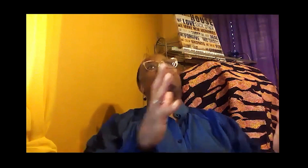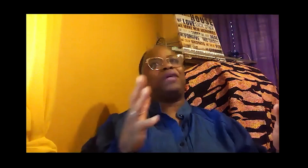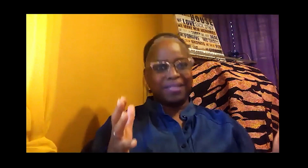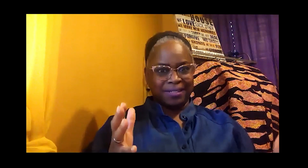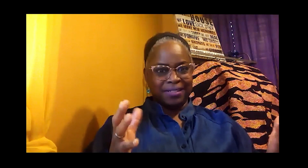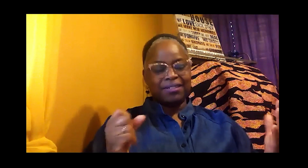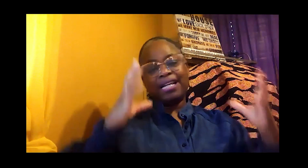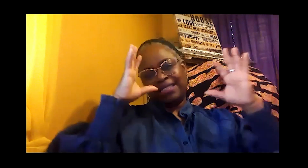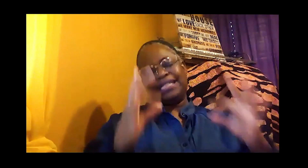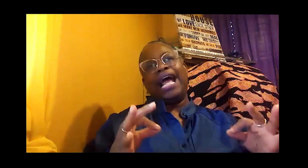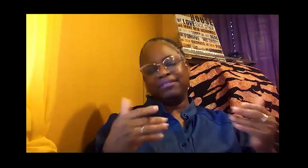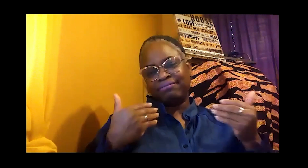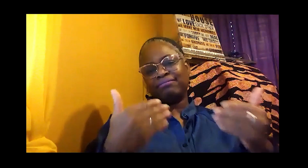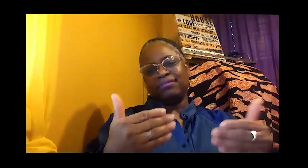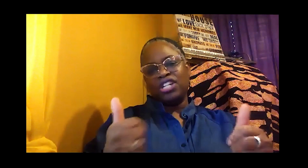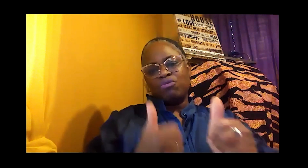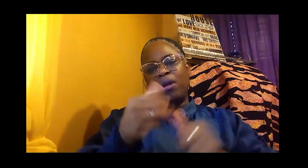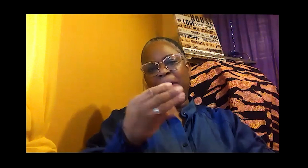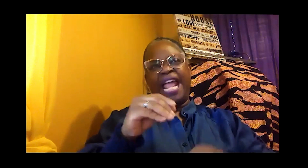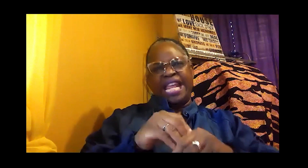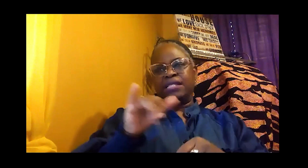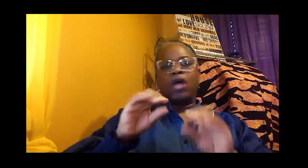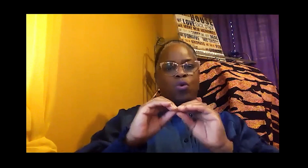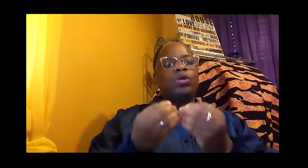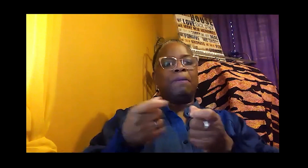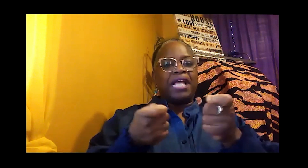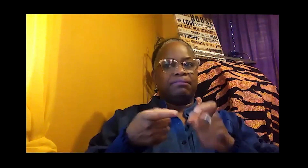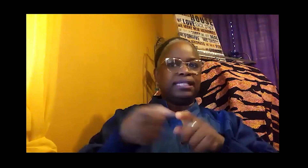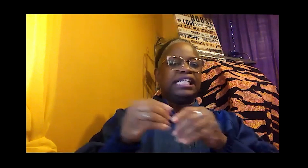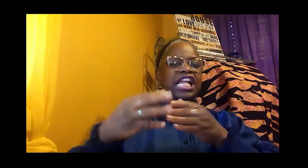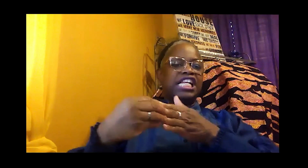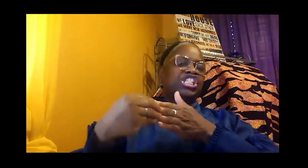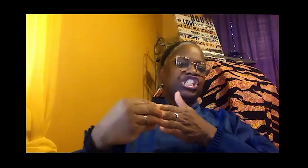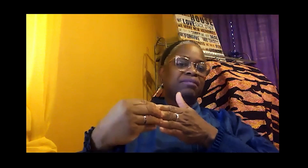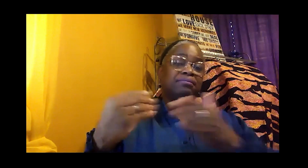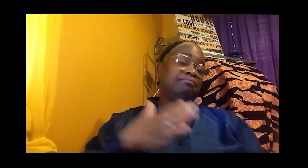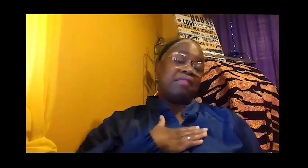of what cast members should know when performing their job. That was perfect, and the decision